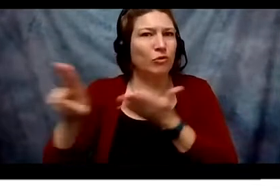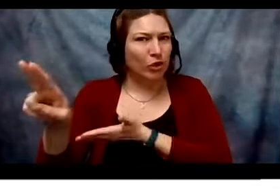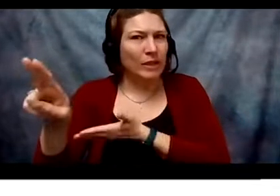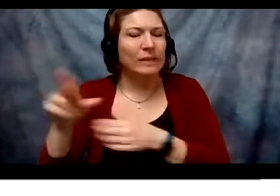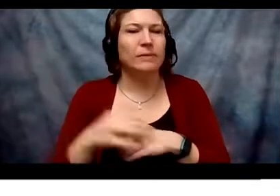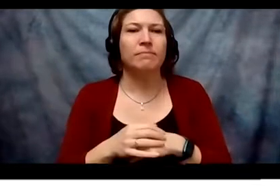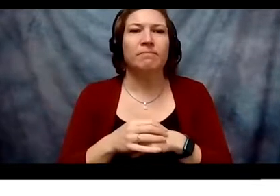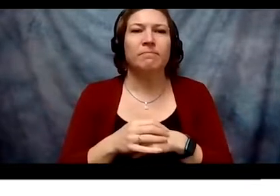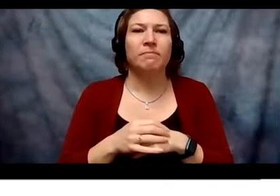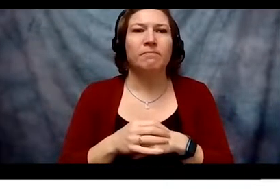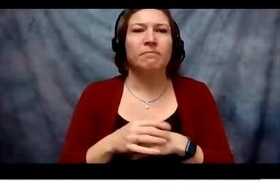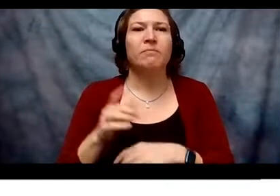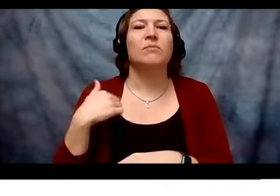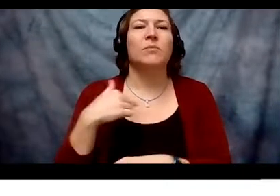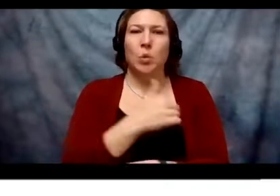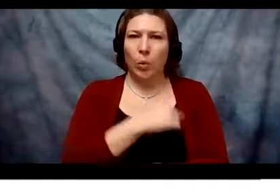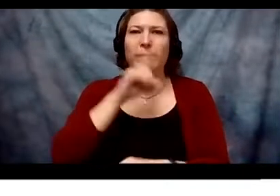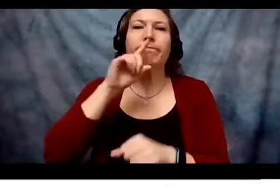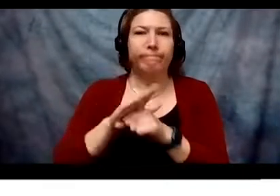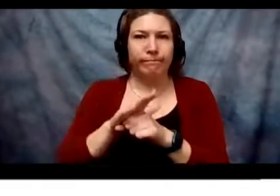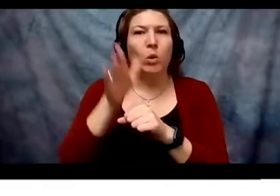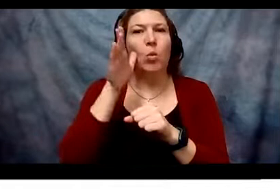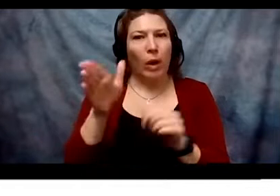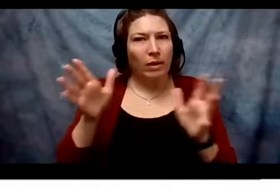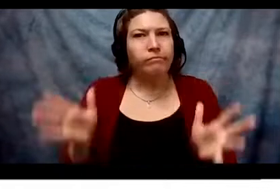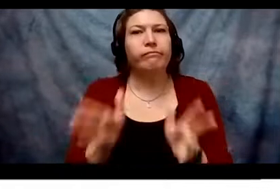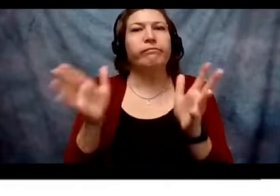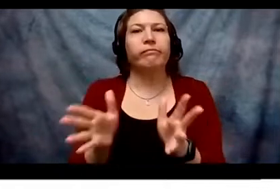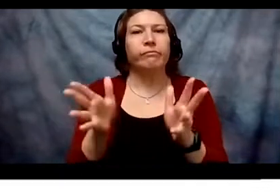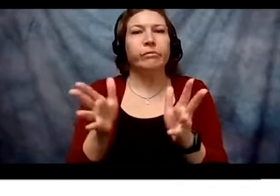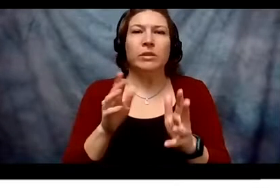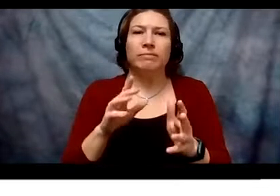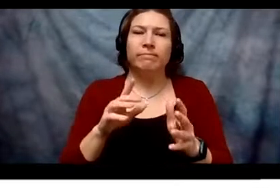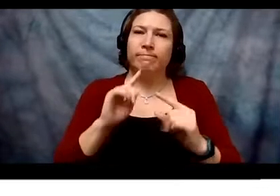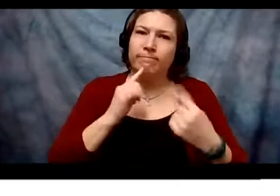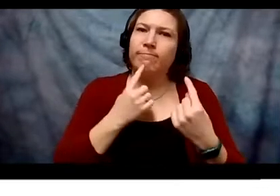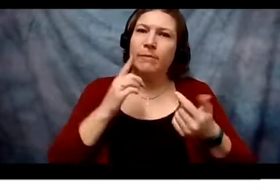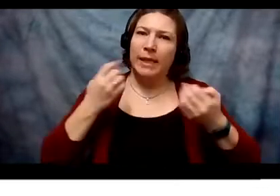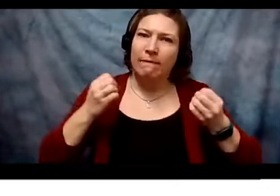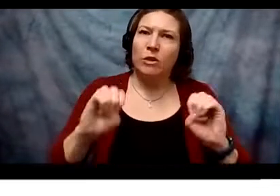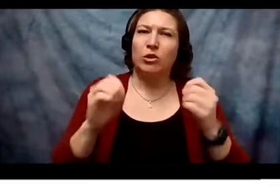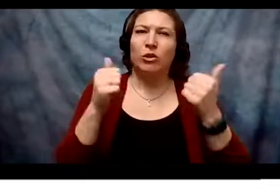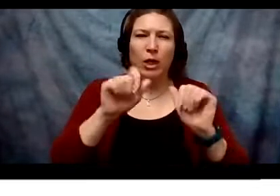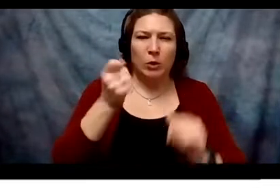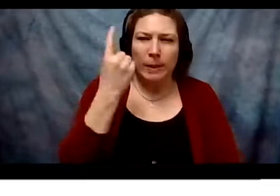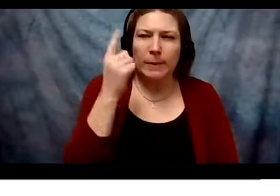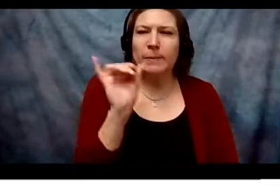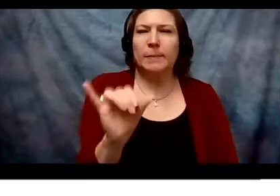We commit to advancing critical efforts to understand and address these legacies,